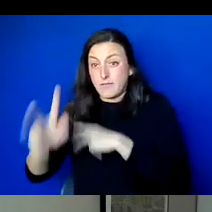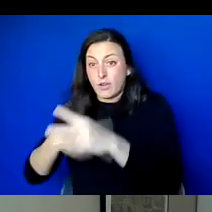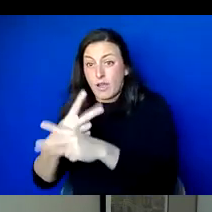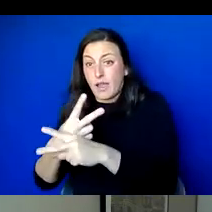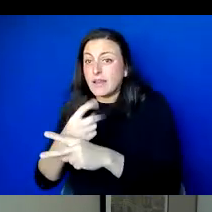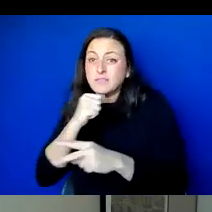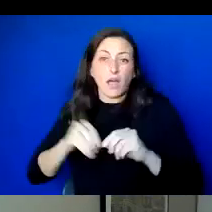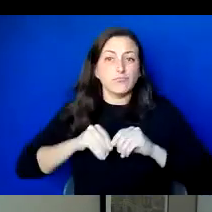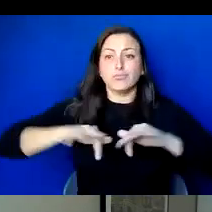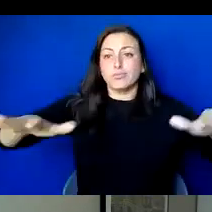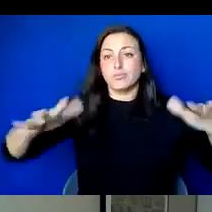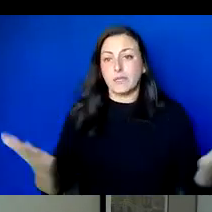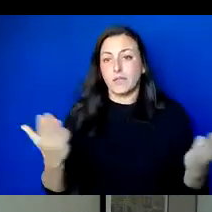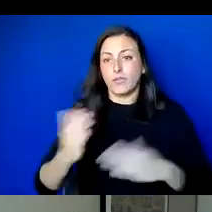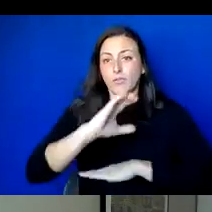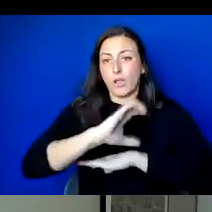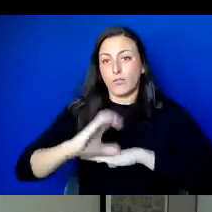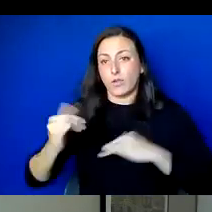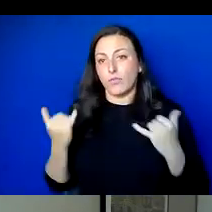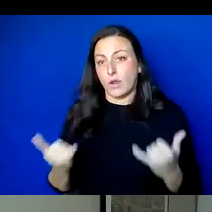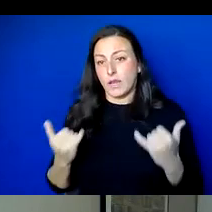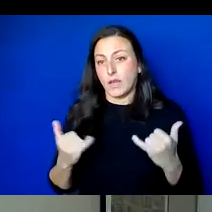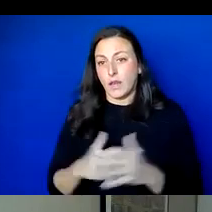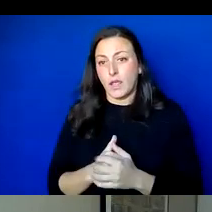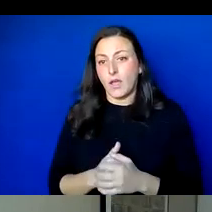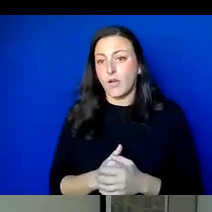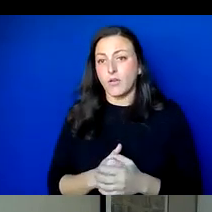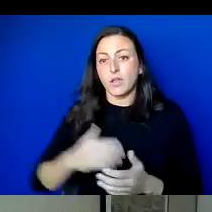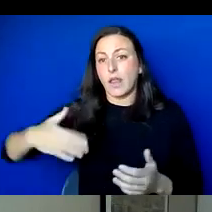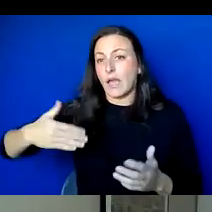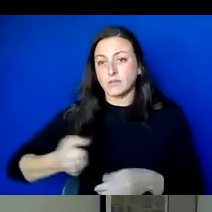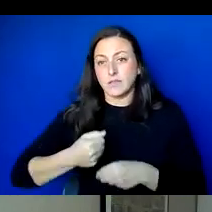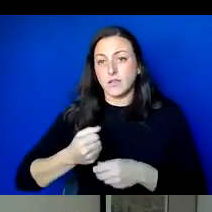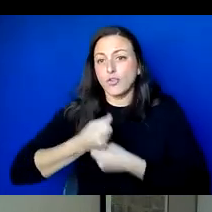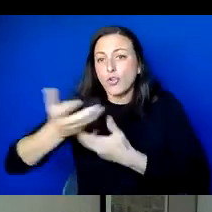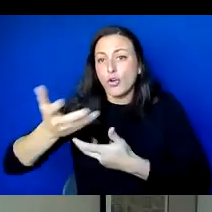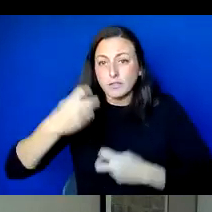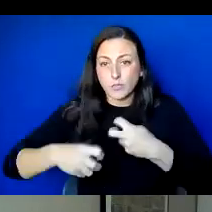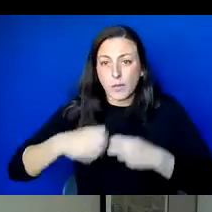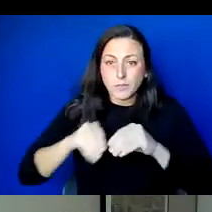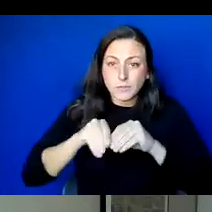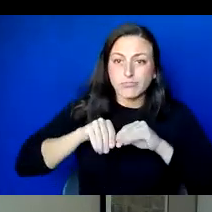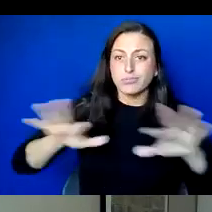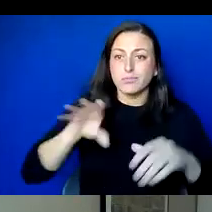It isn't responsible for outbreaks in nursing homes, large outbreaks that we've seen to date,